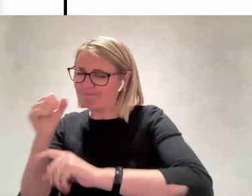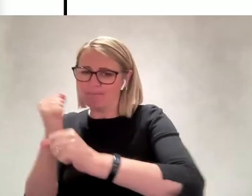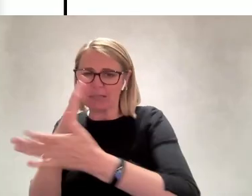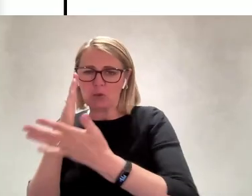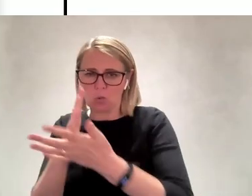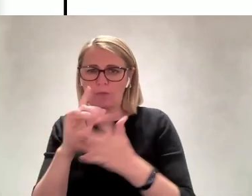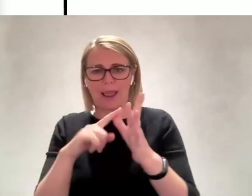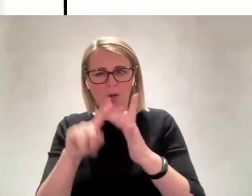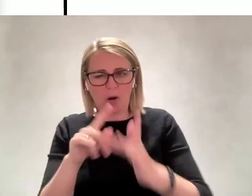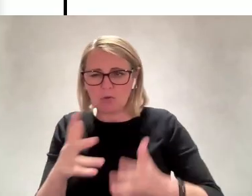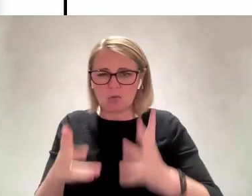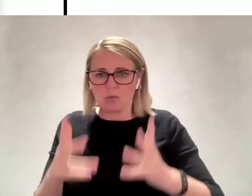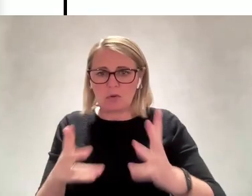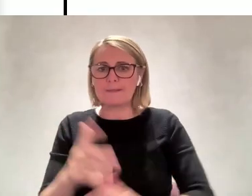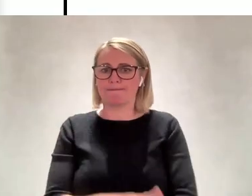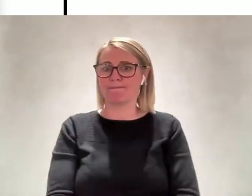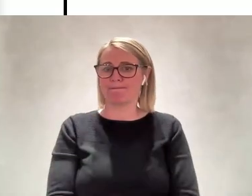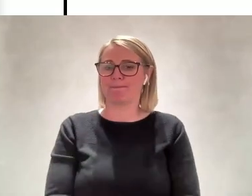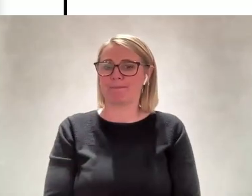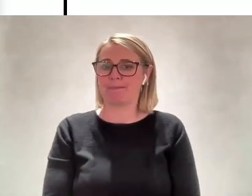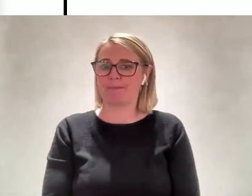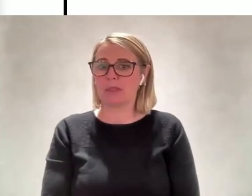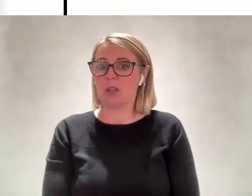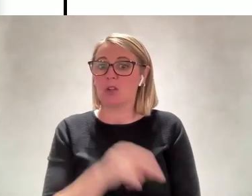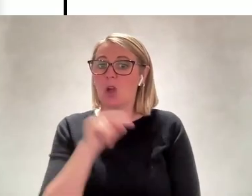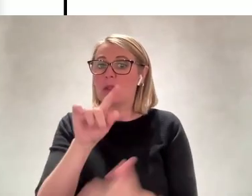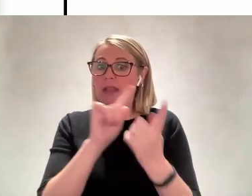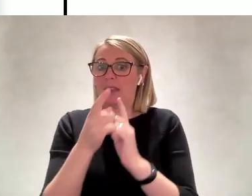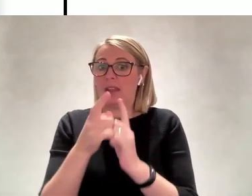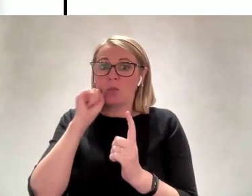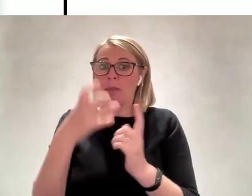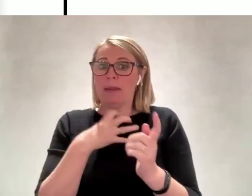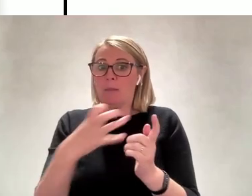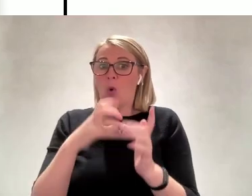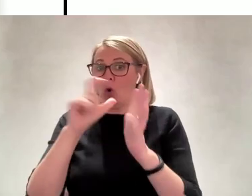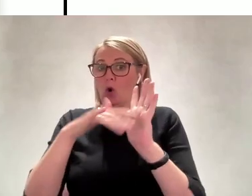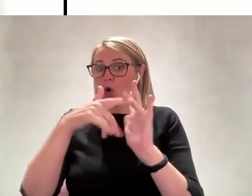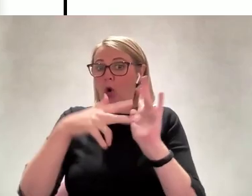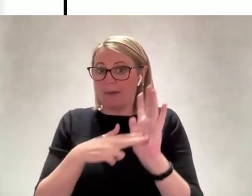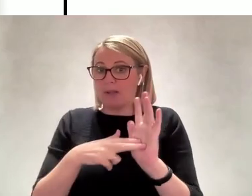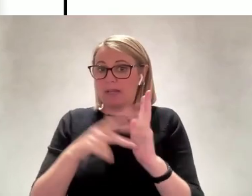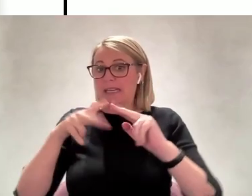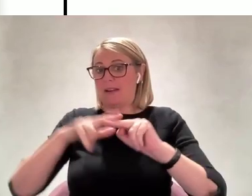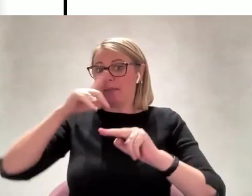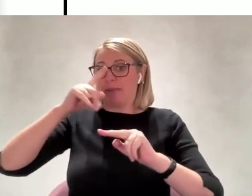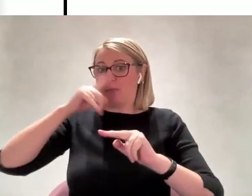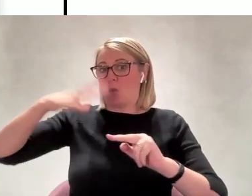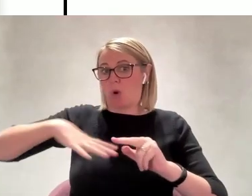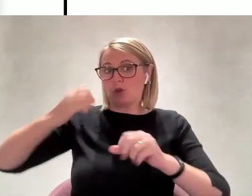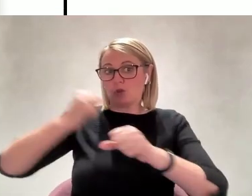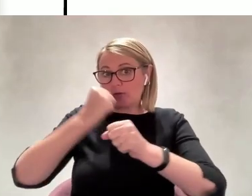So these sort of things are going to become more common. In the past, if someone wanted to generate an image like